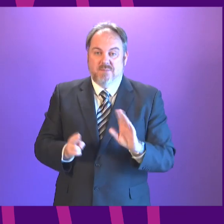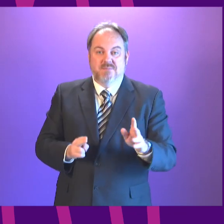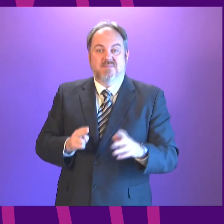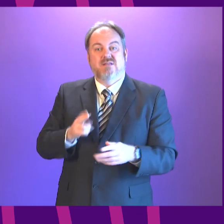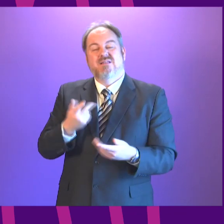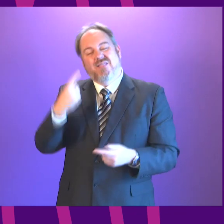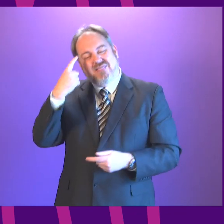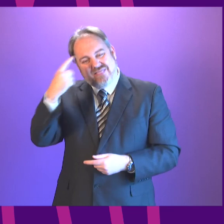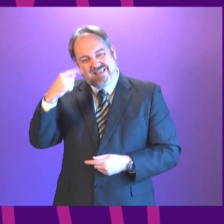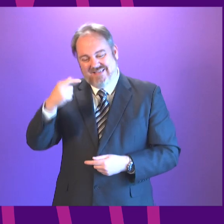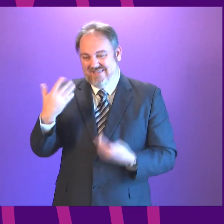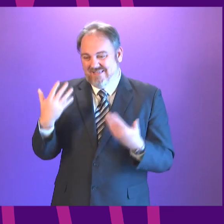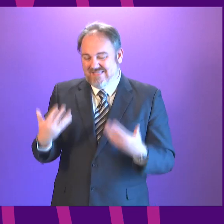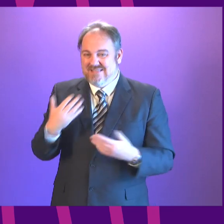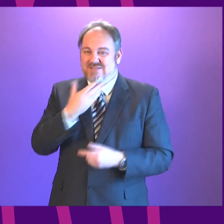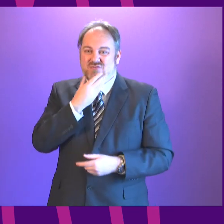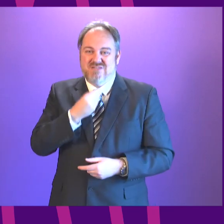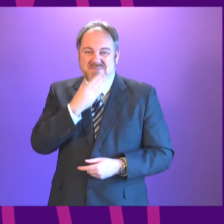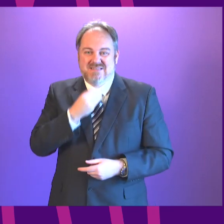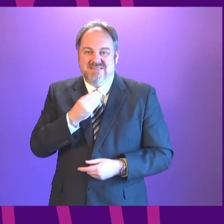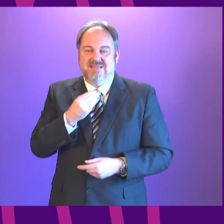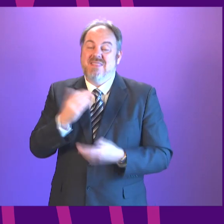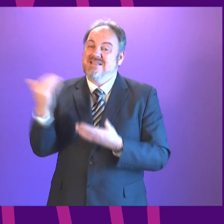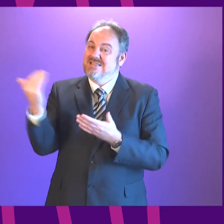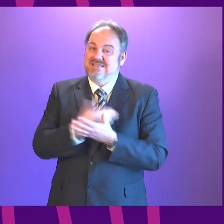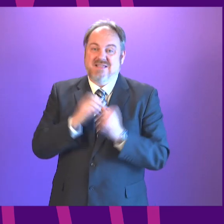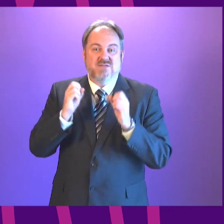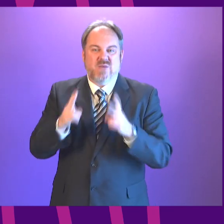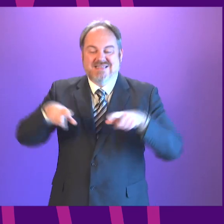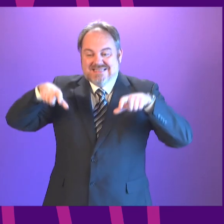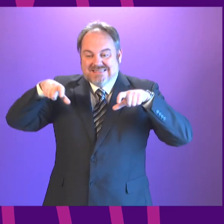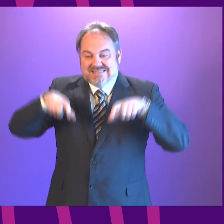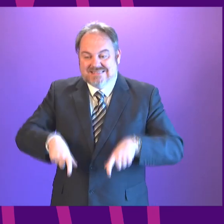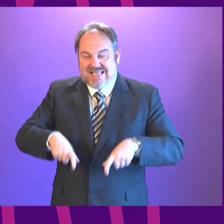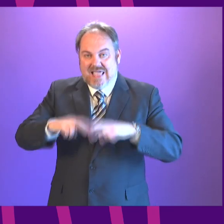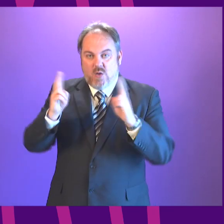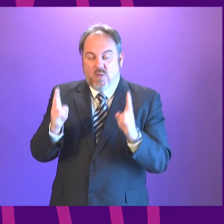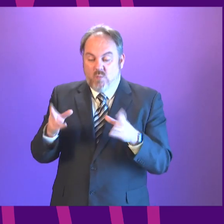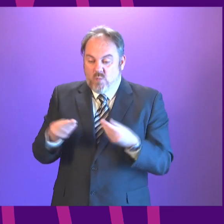this year, by far the safest option is to stay in your own house with your own household.